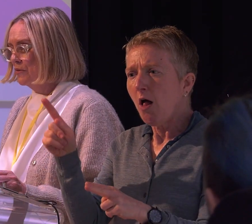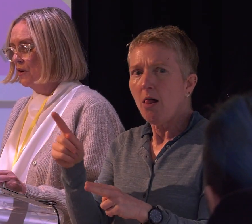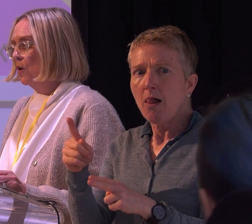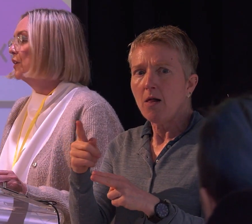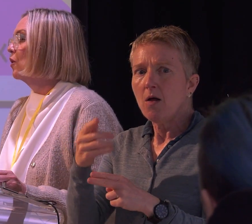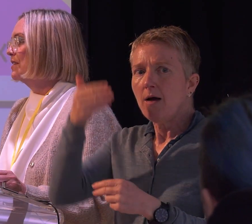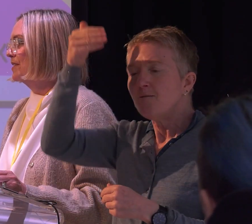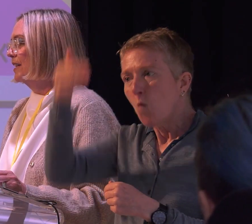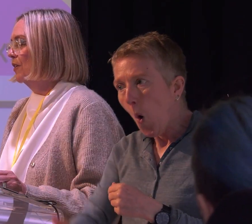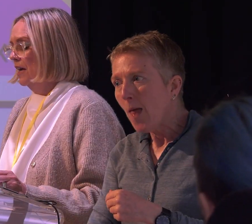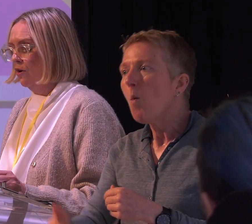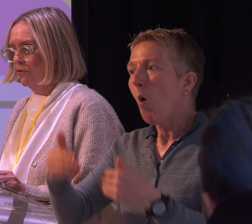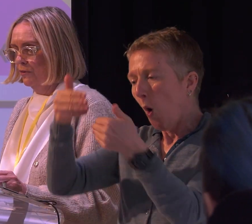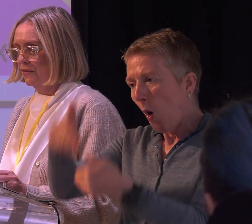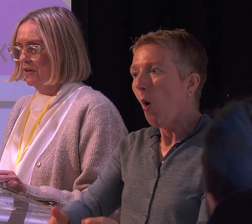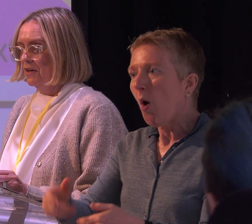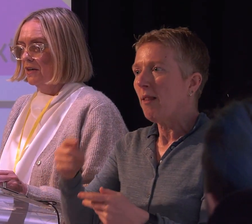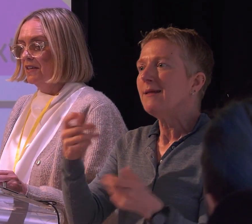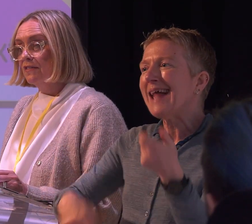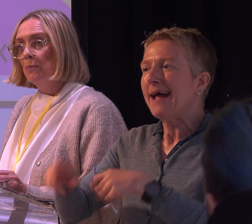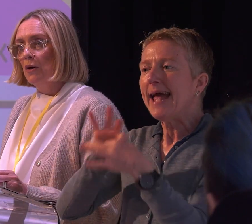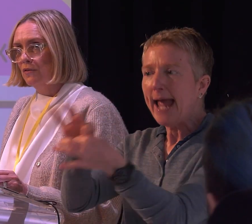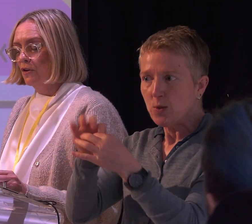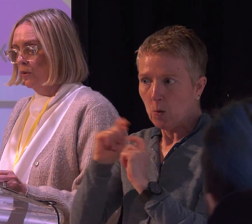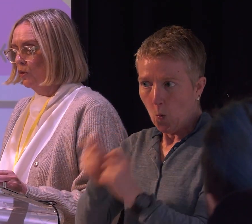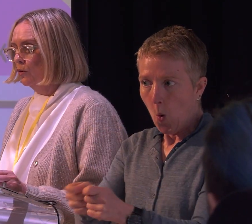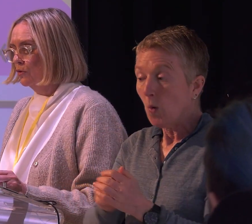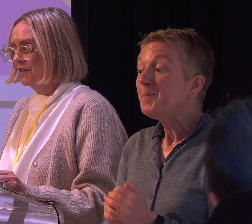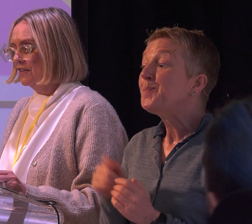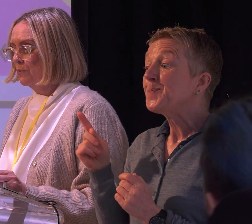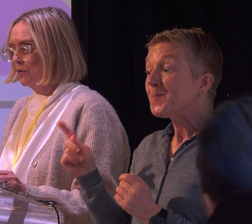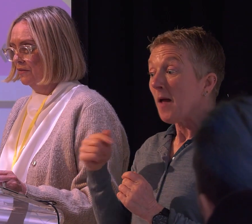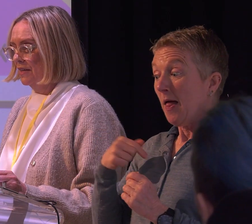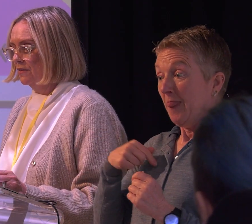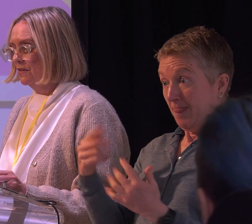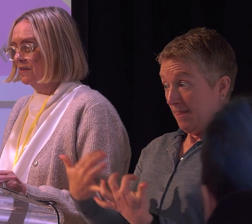we are not resting on our laurels. This symposium will launch the Attenborough Art Centre's